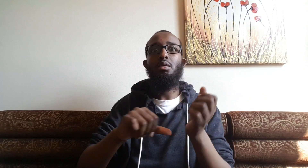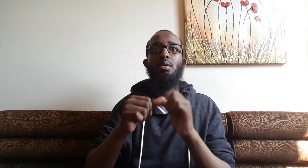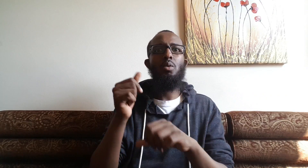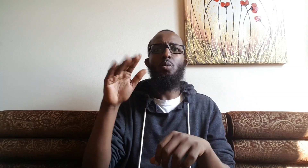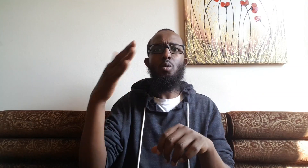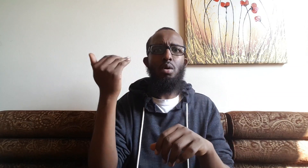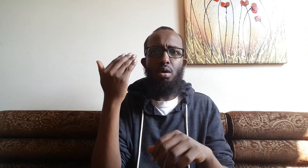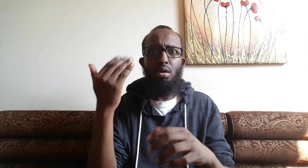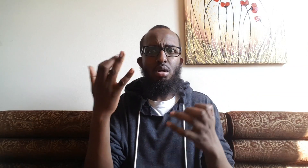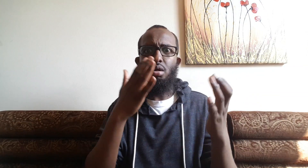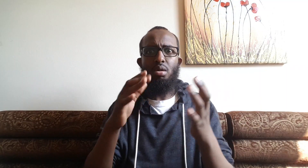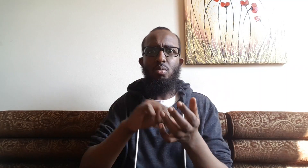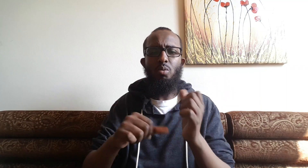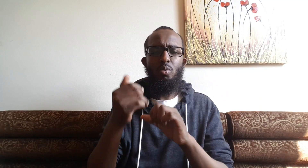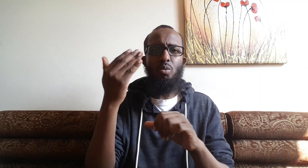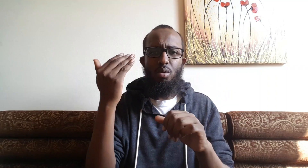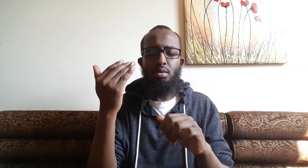But what caused Diego to want to do it?